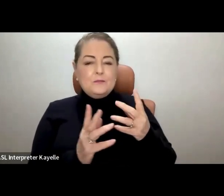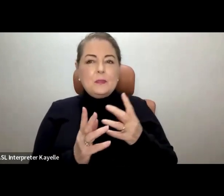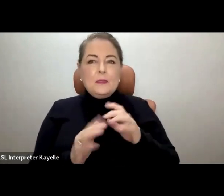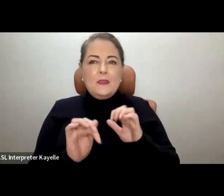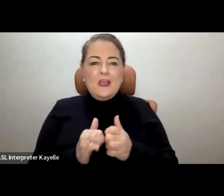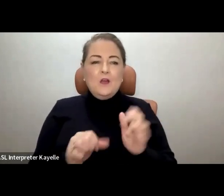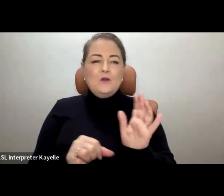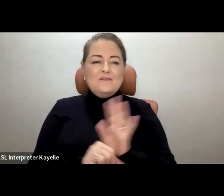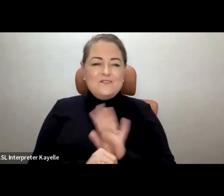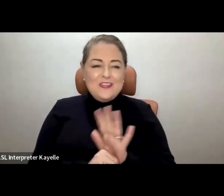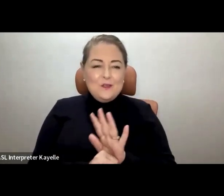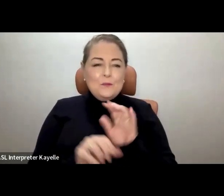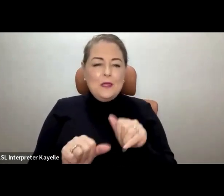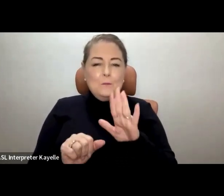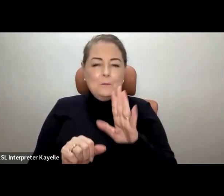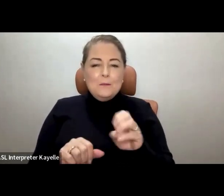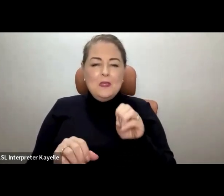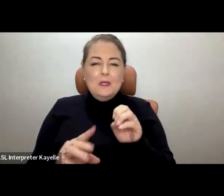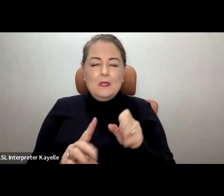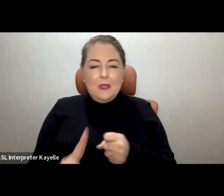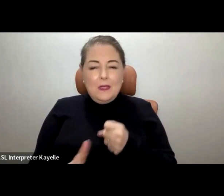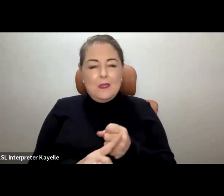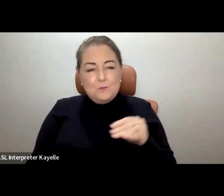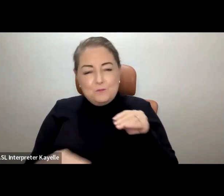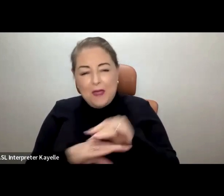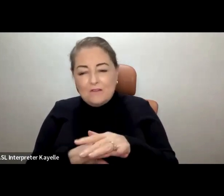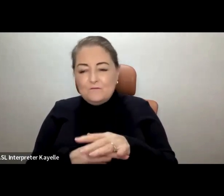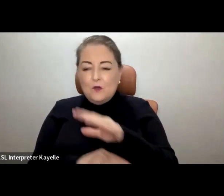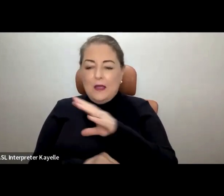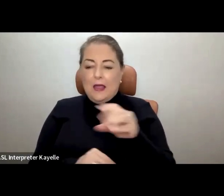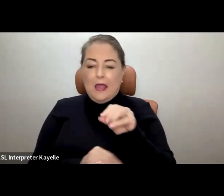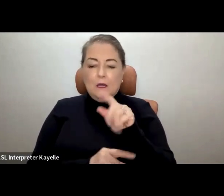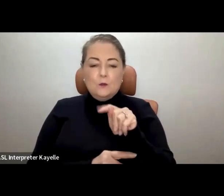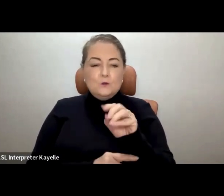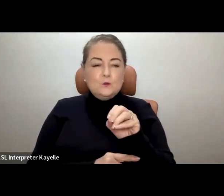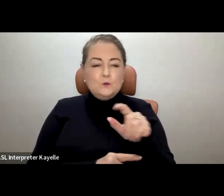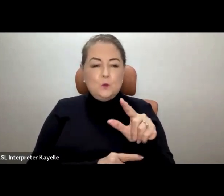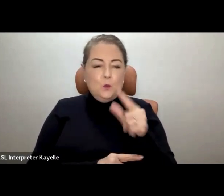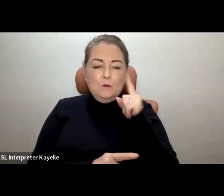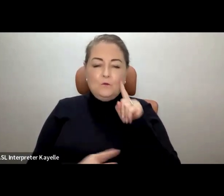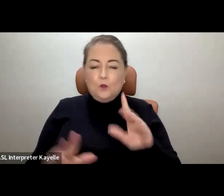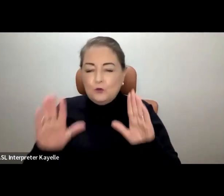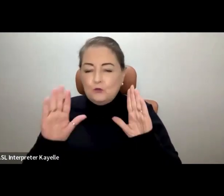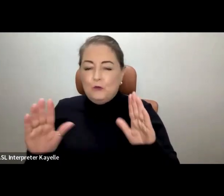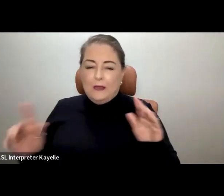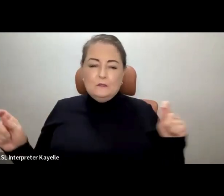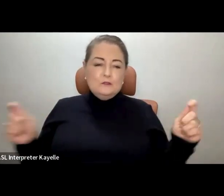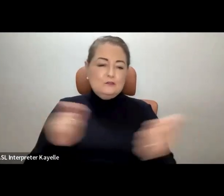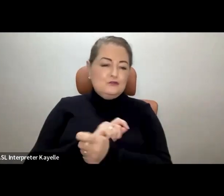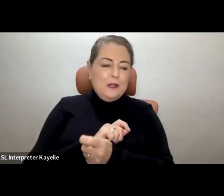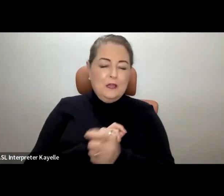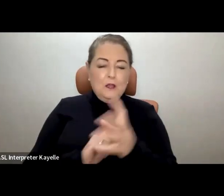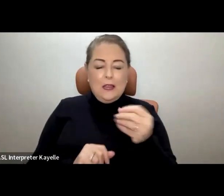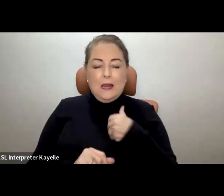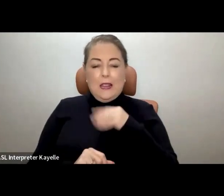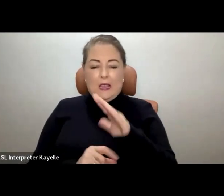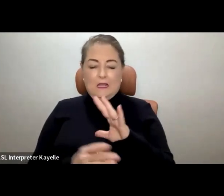impactful and how film can be a great tool for change. And I think this film really has its message out there and makes it